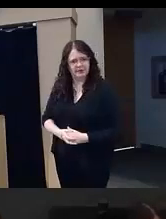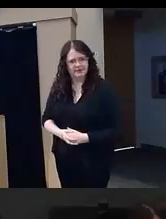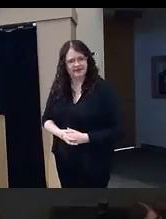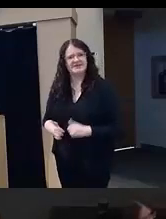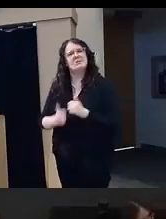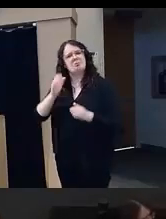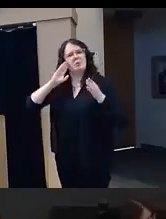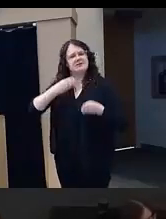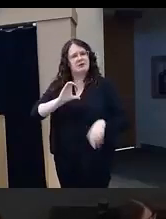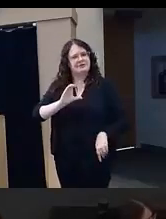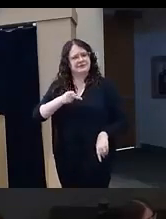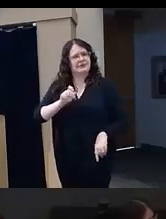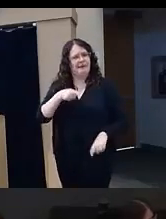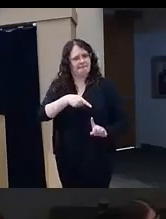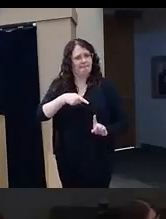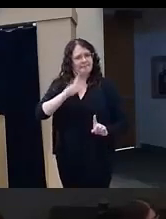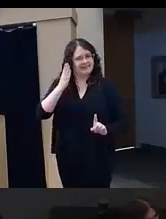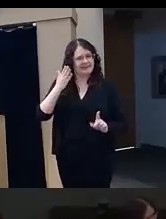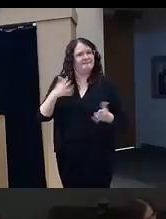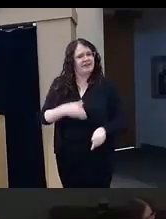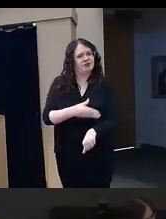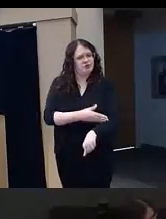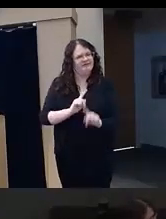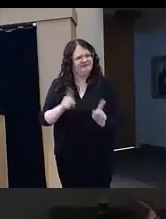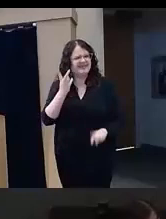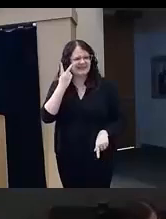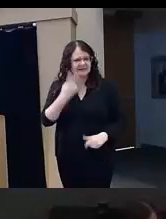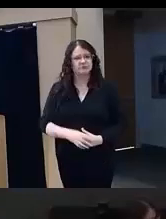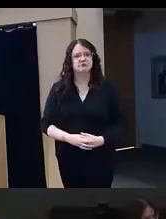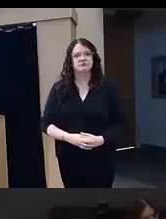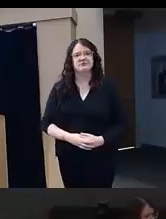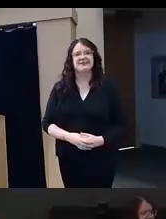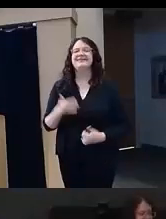seemed to have improved but we're gonna have to see there are special several areas concerned that